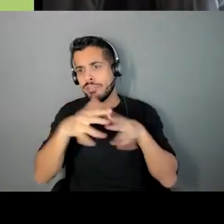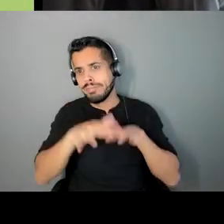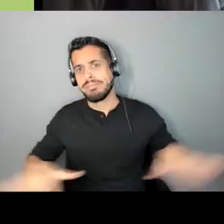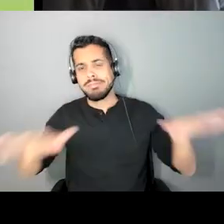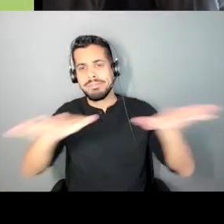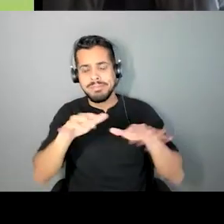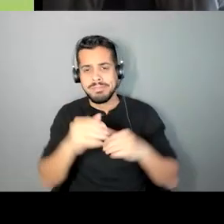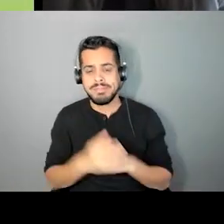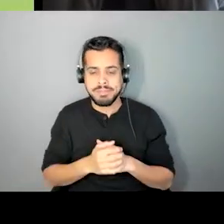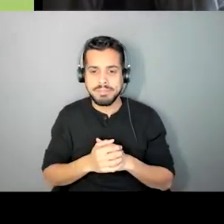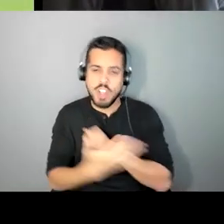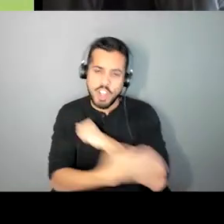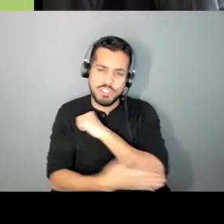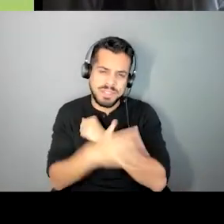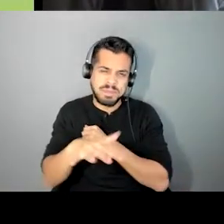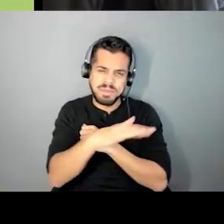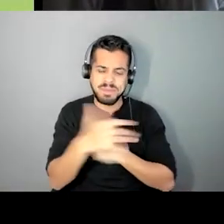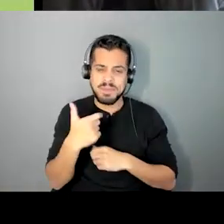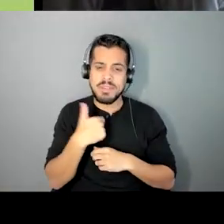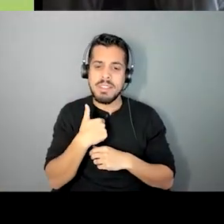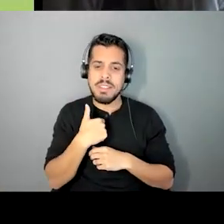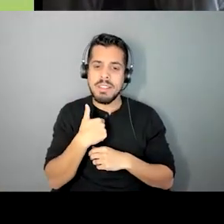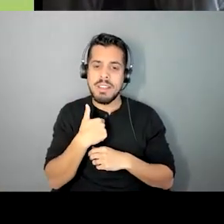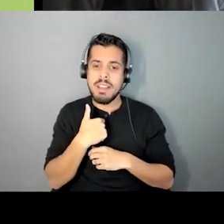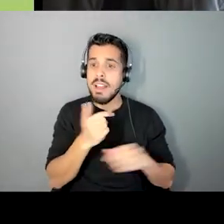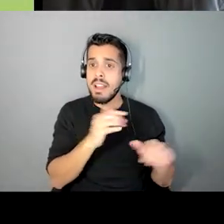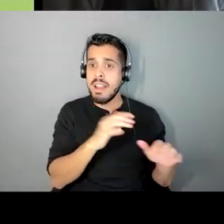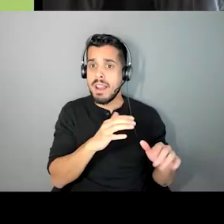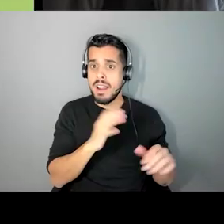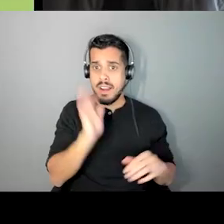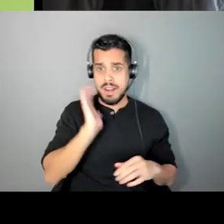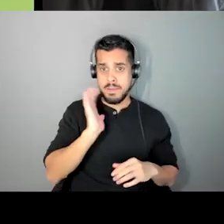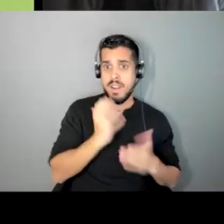And, uh... I left my, uh... six figure income,